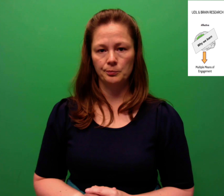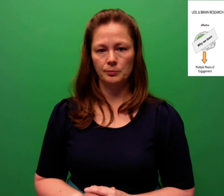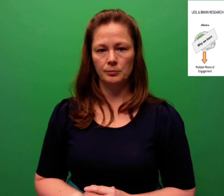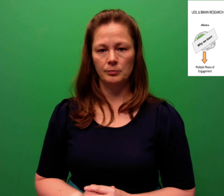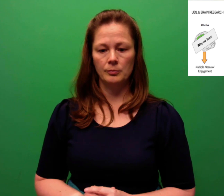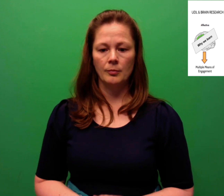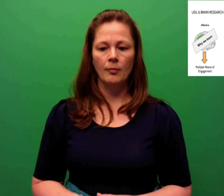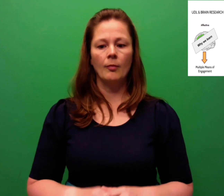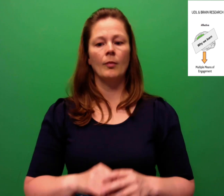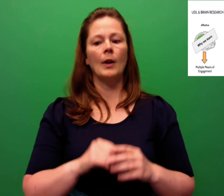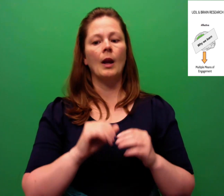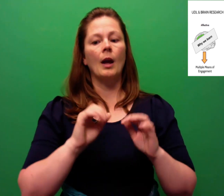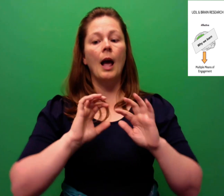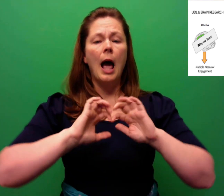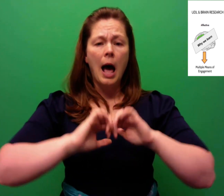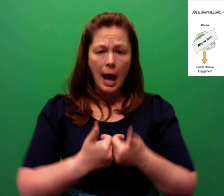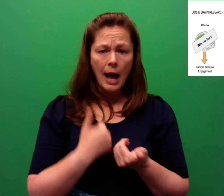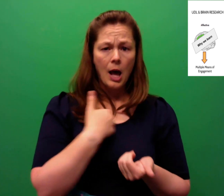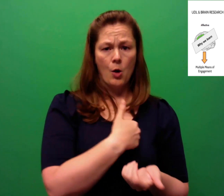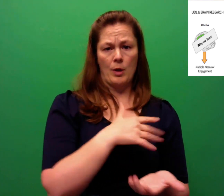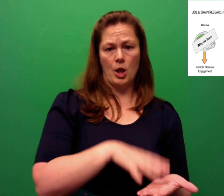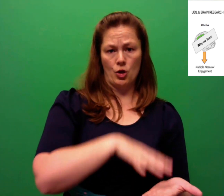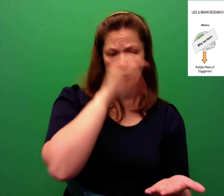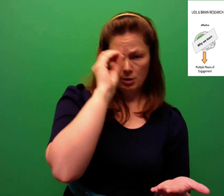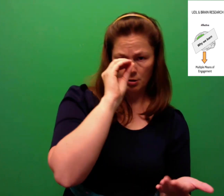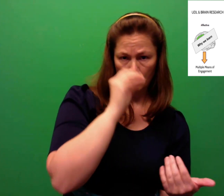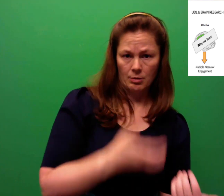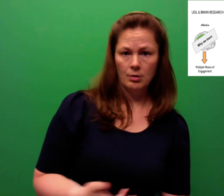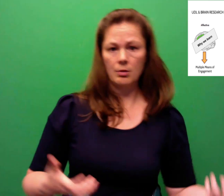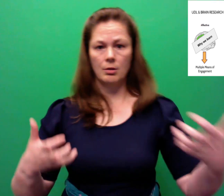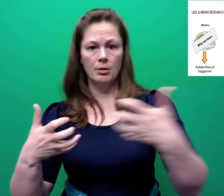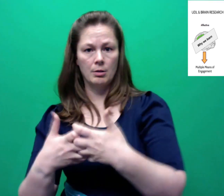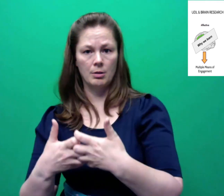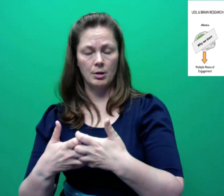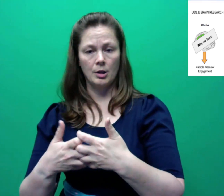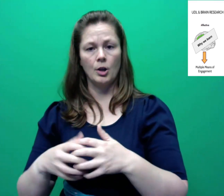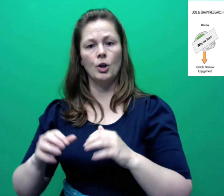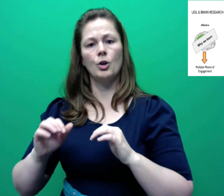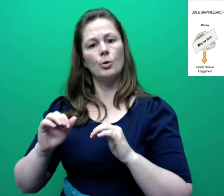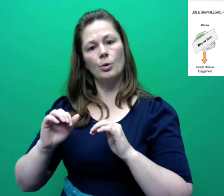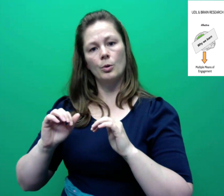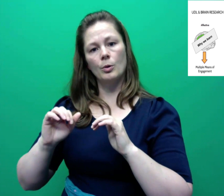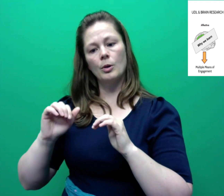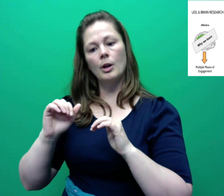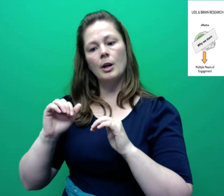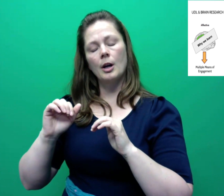multiple means of representation and to capture the how of learning. The